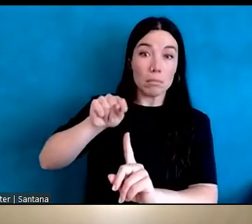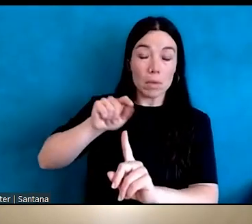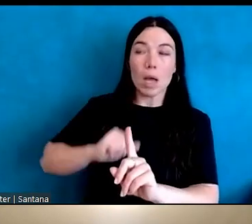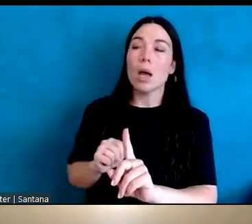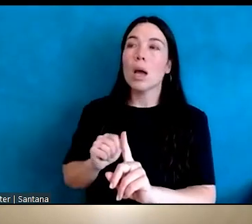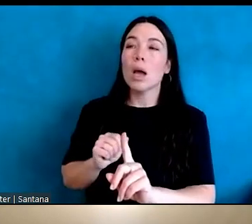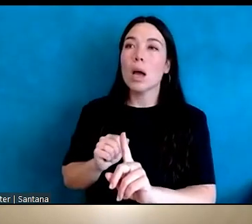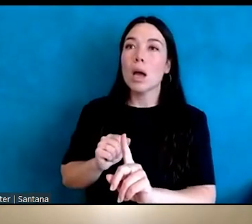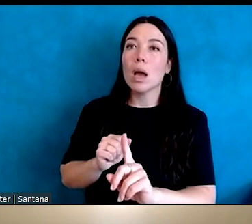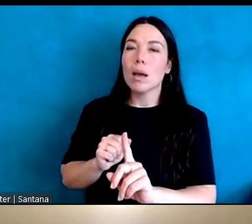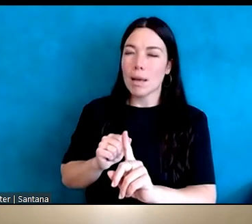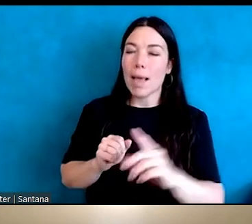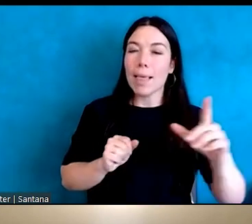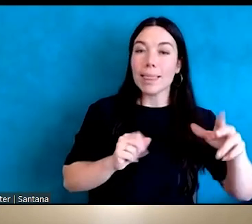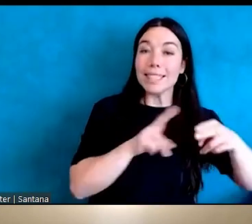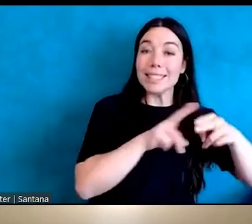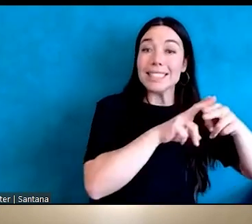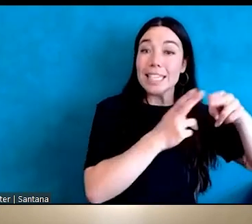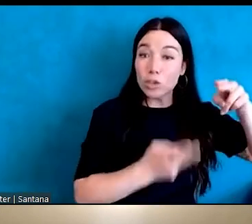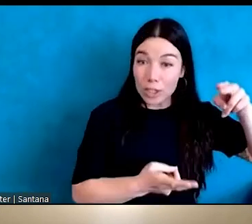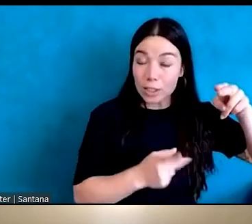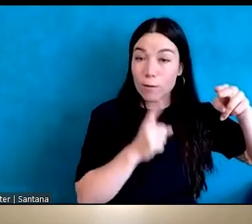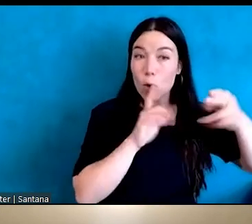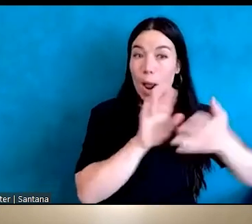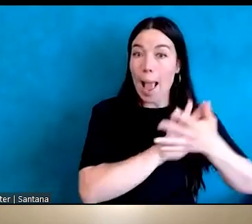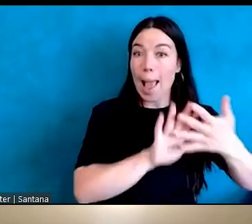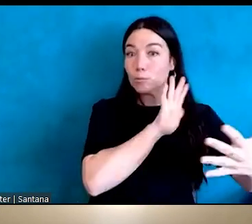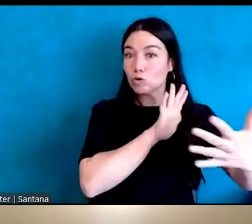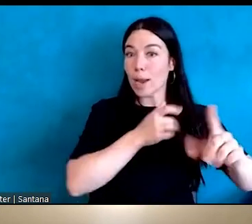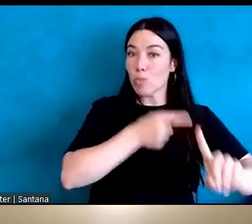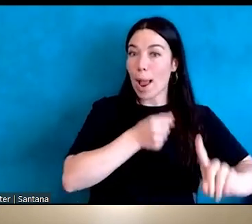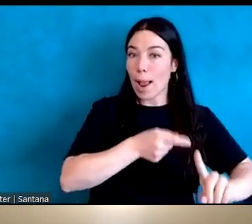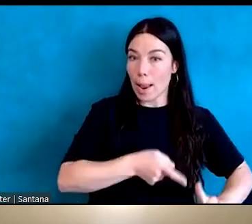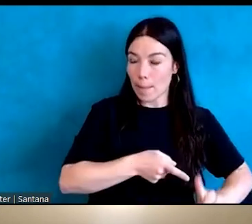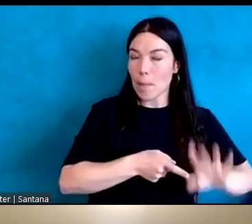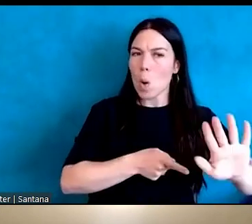The decrease in the abstract priming was most evident in a subset of children who knew the passive at three.